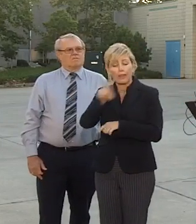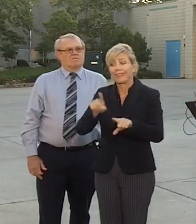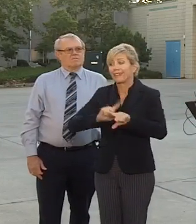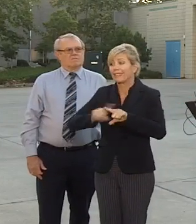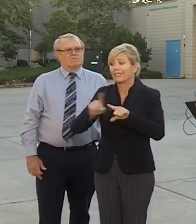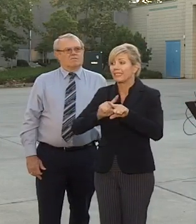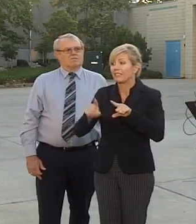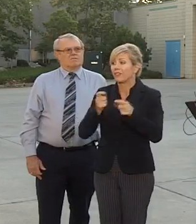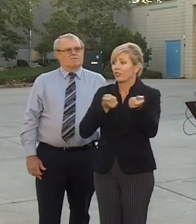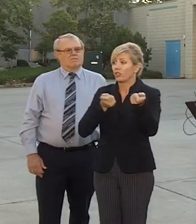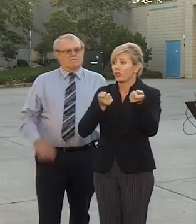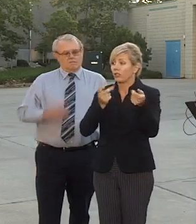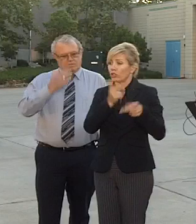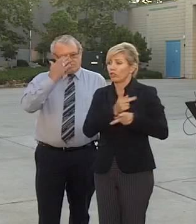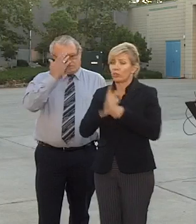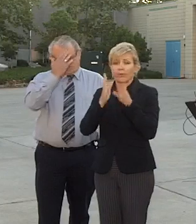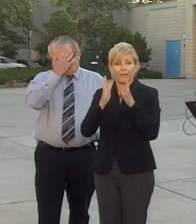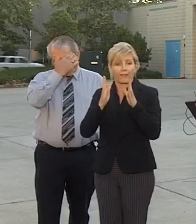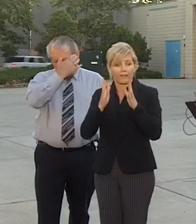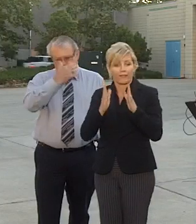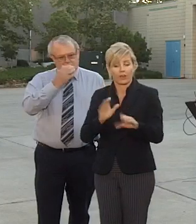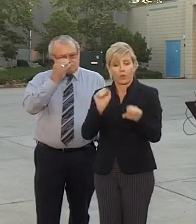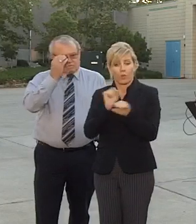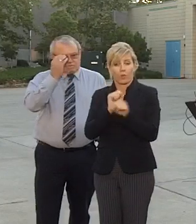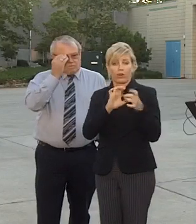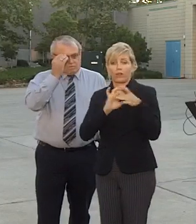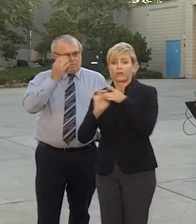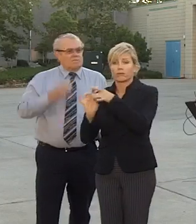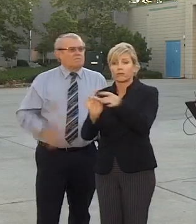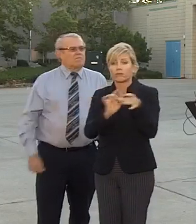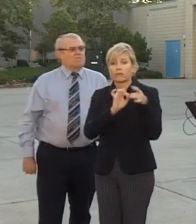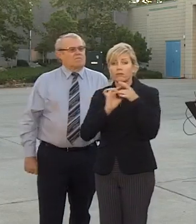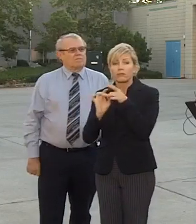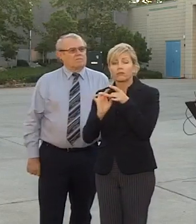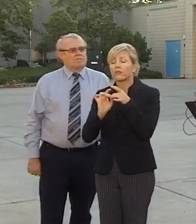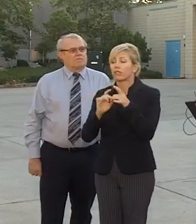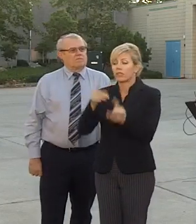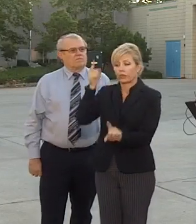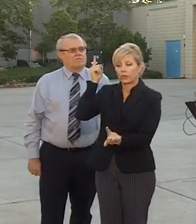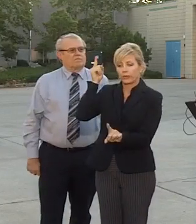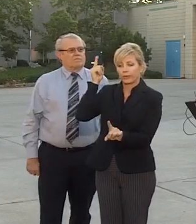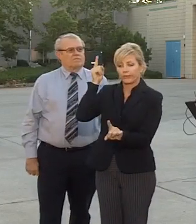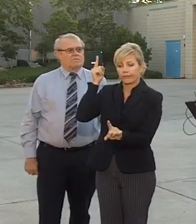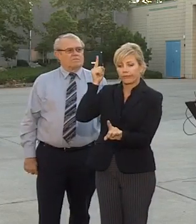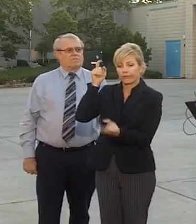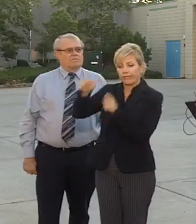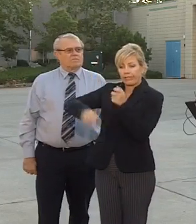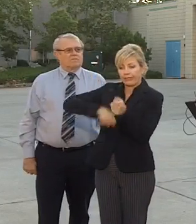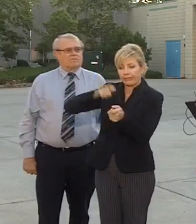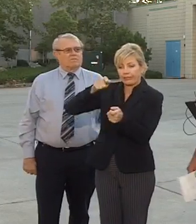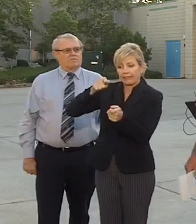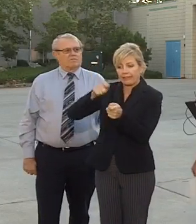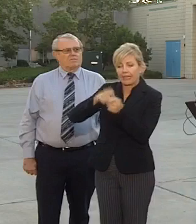are working with the incident commander to try to specify kind of a surgical repopulation for lack